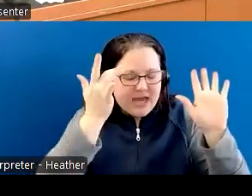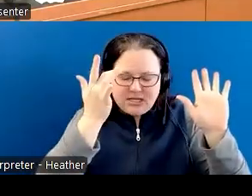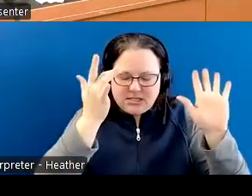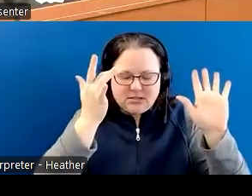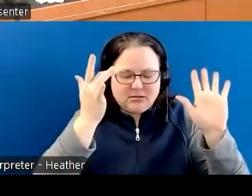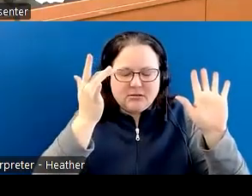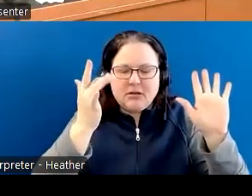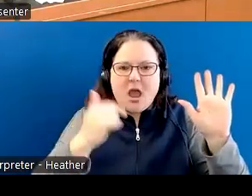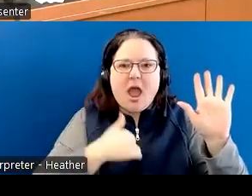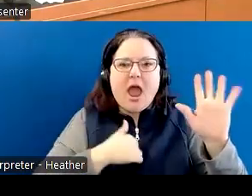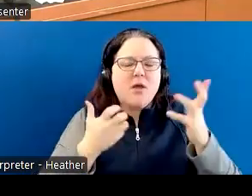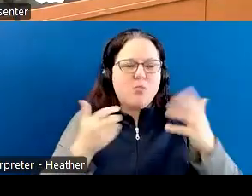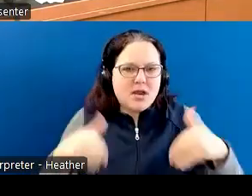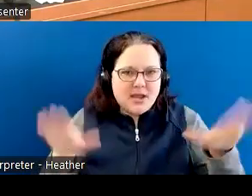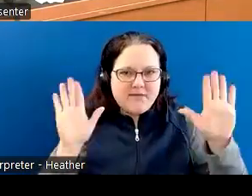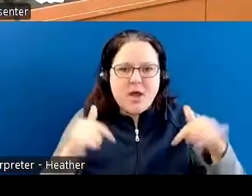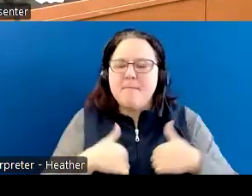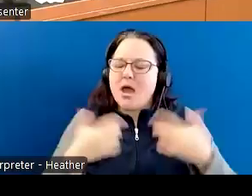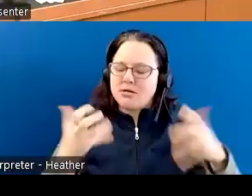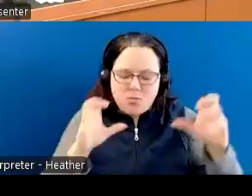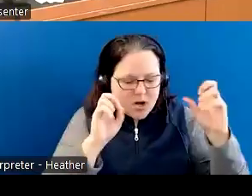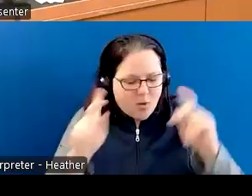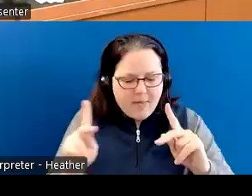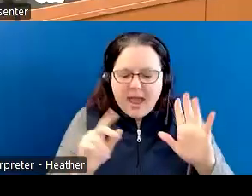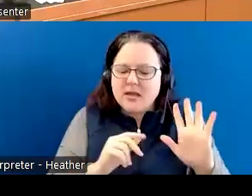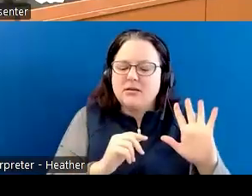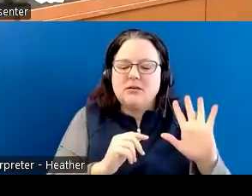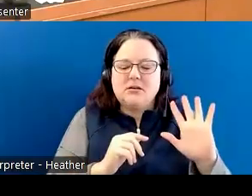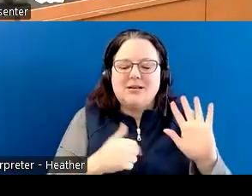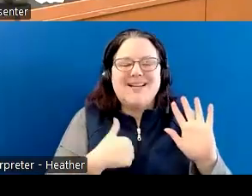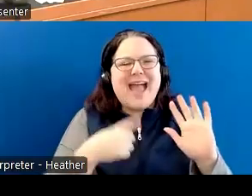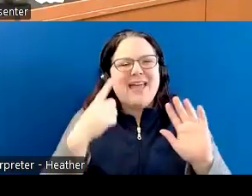just I want to give up I don't want to go back um and I think having someone that's